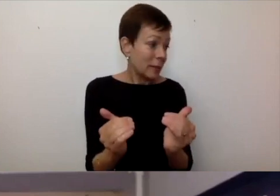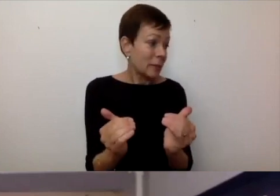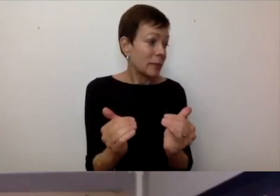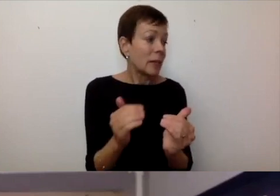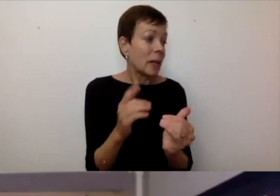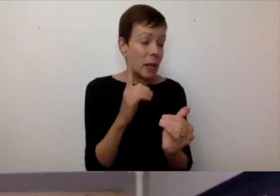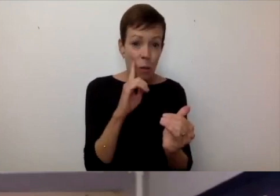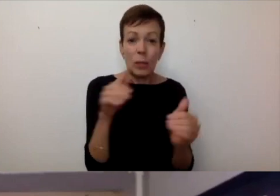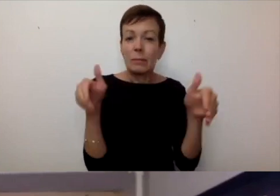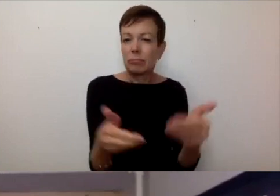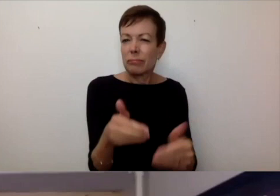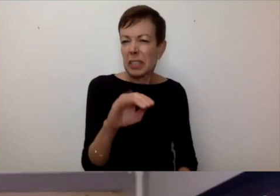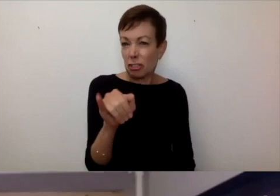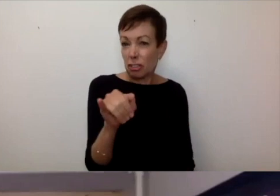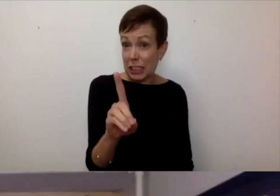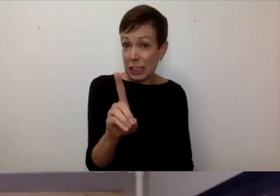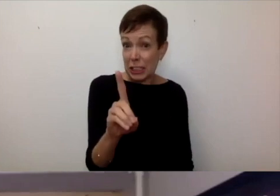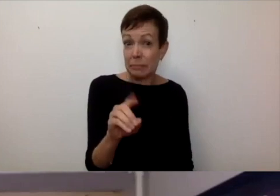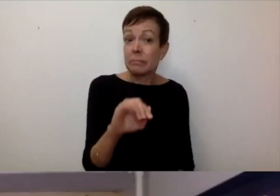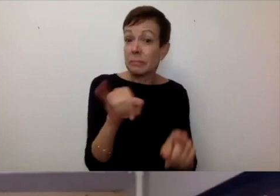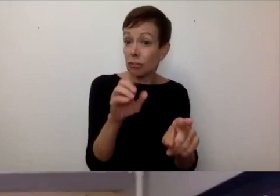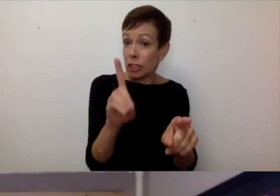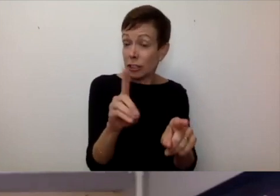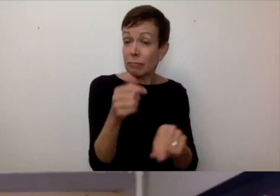multi-disciplinary designer and theater artist producer